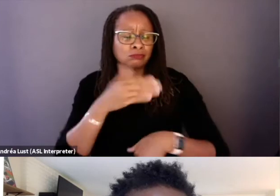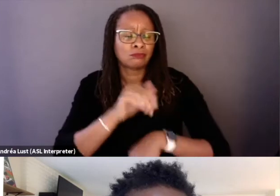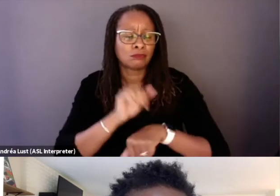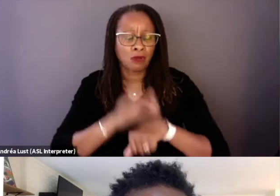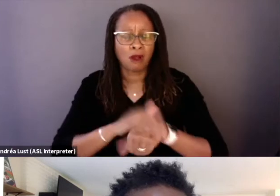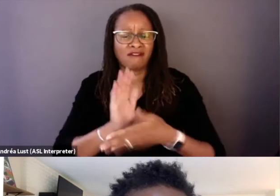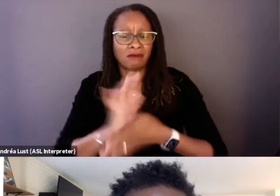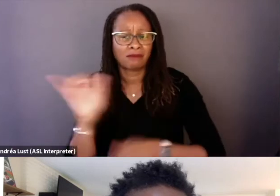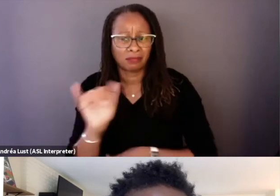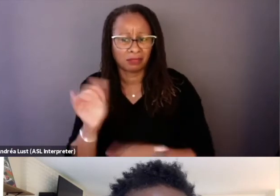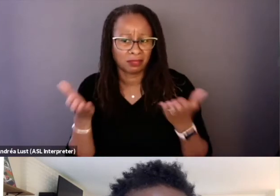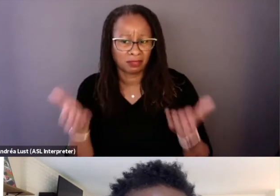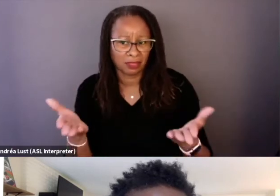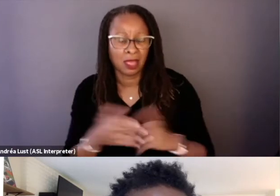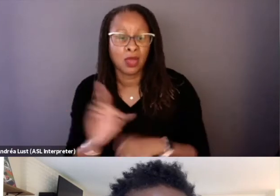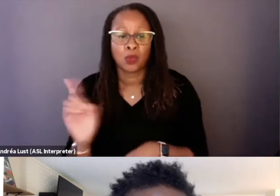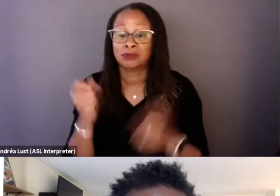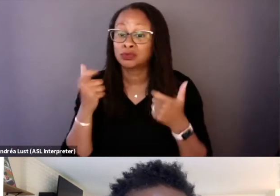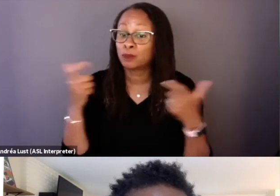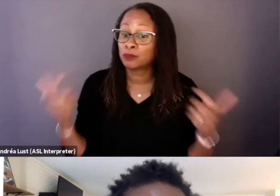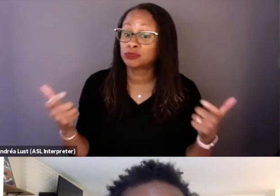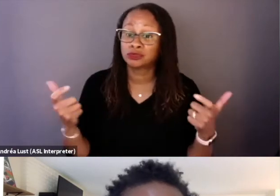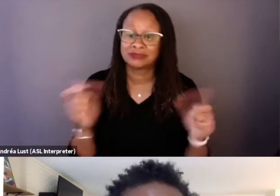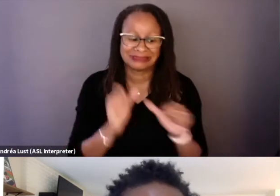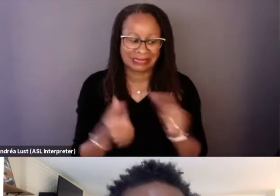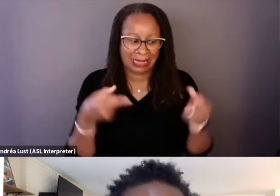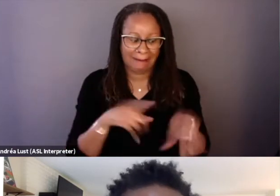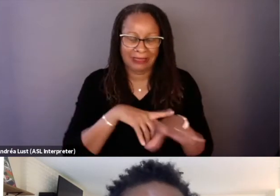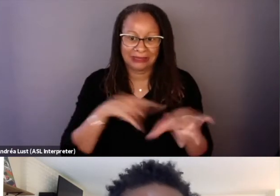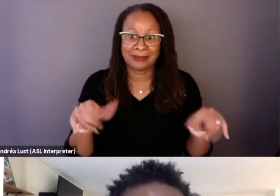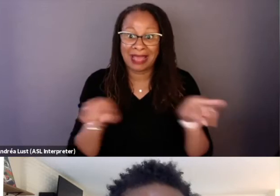where so much is still happening, you know, in the moment?